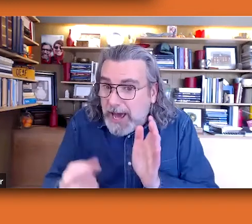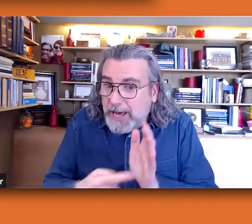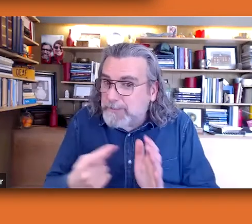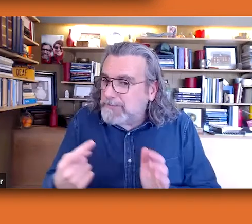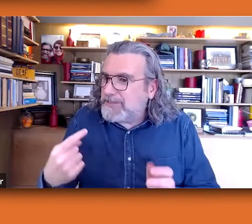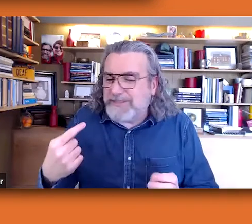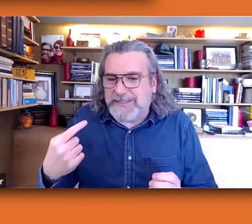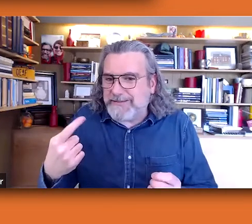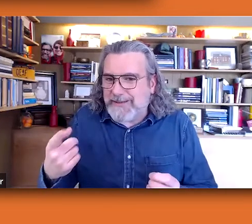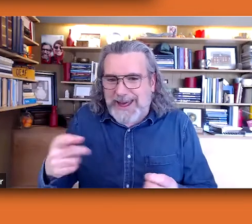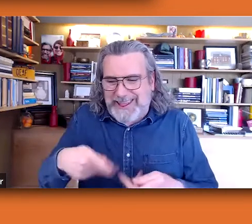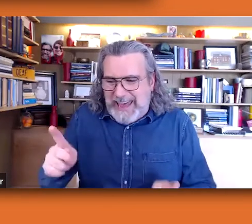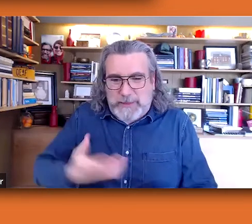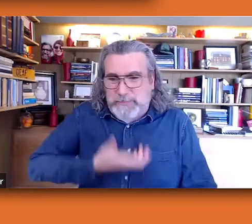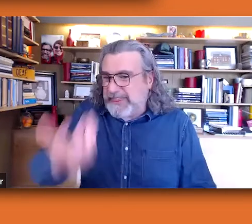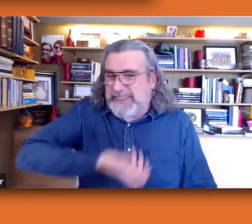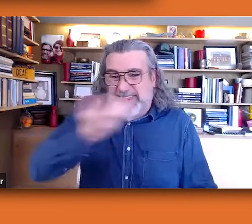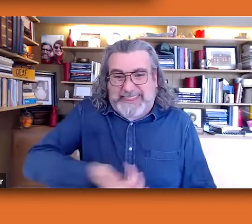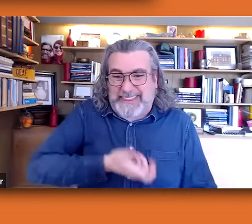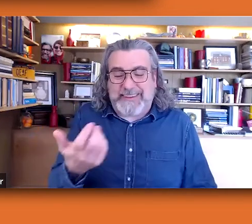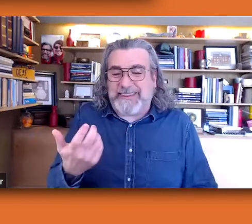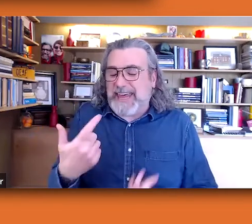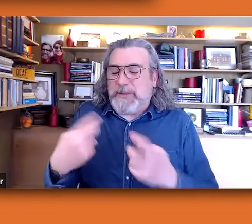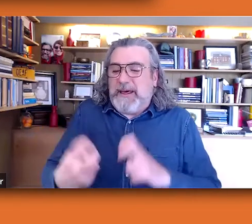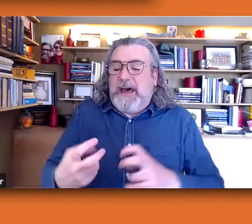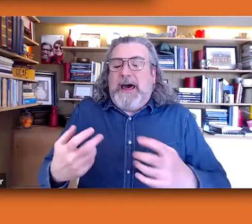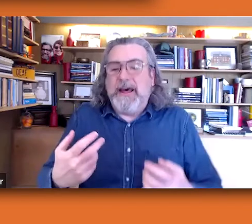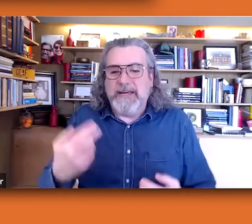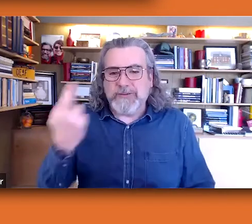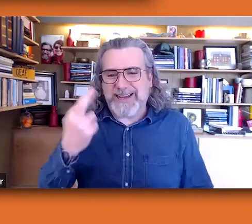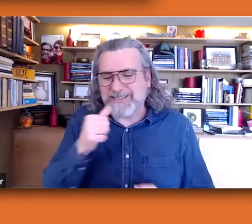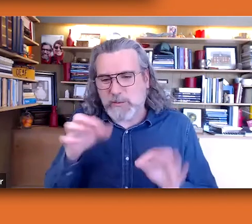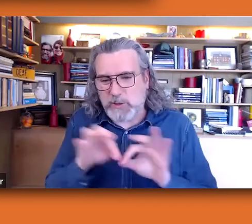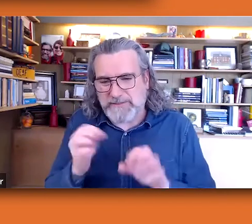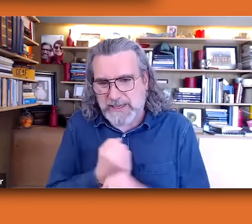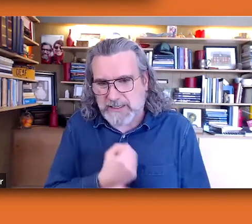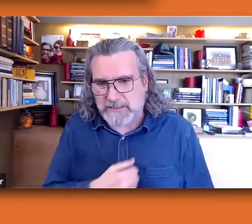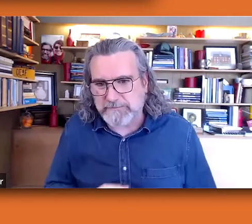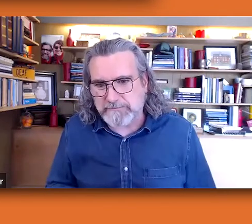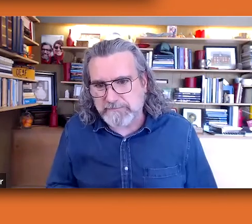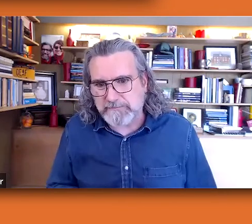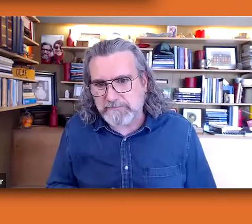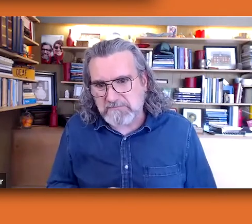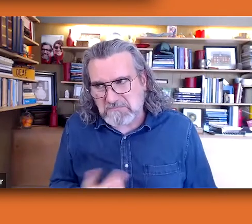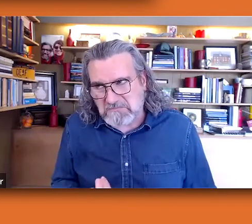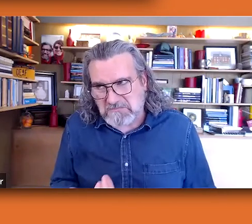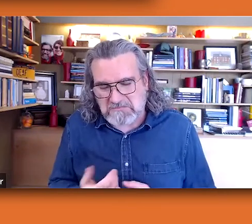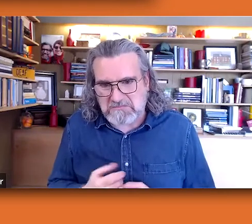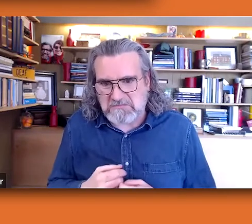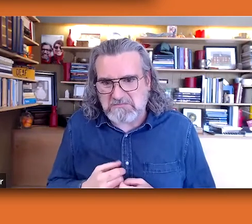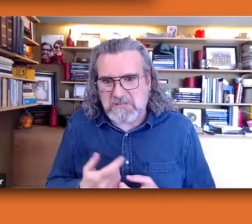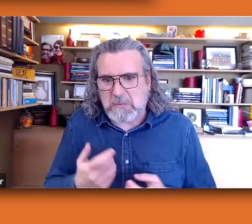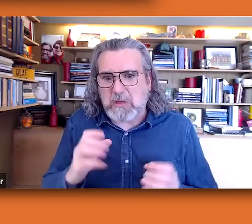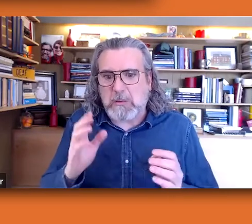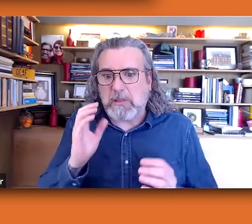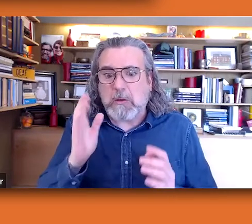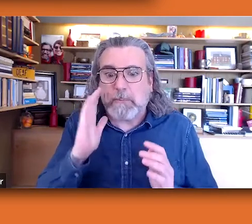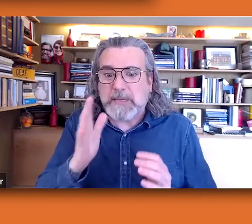take them seriously and then sit down to talk about it. And then sometimes, people just need to vent. Sometimes I sit down with someone, they vent,